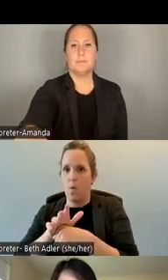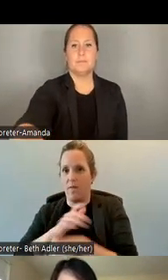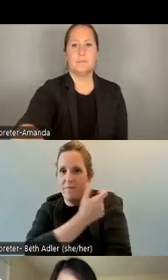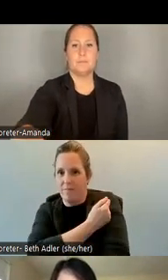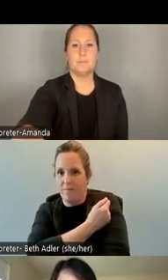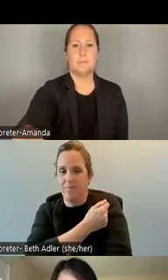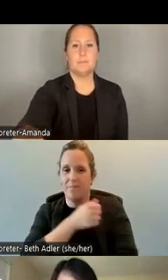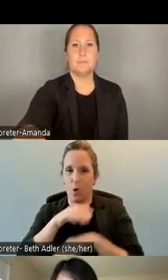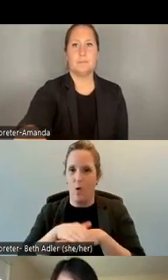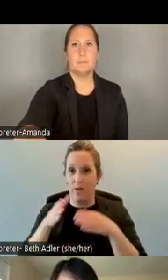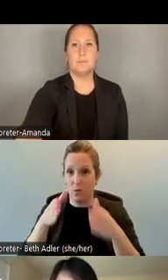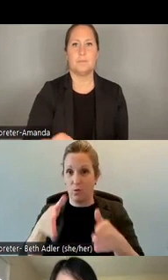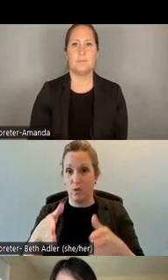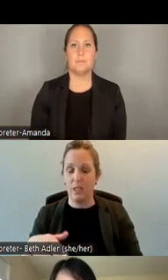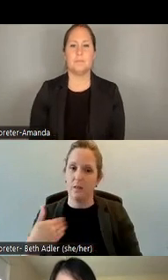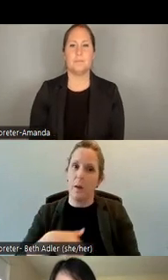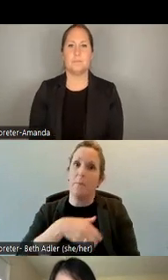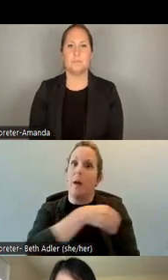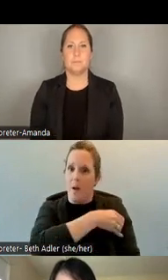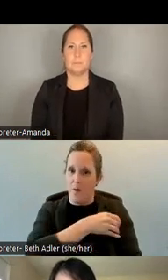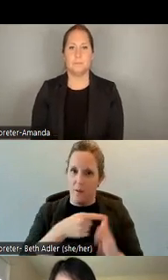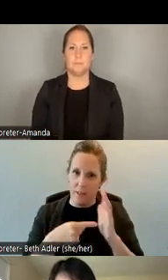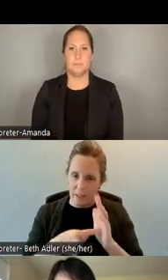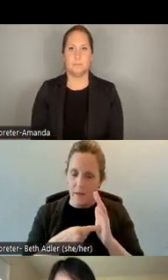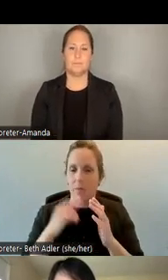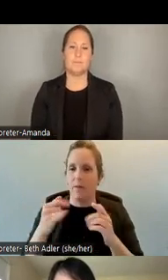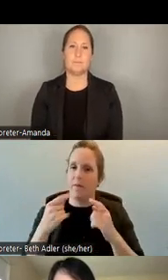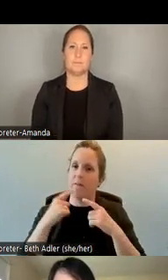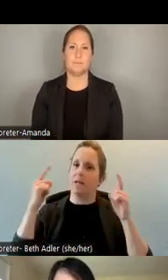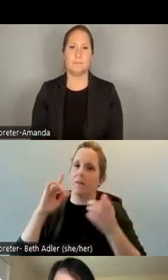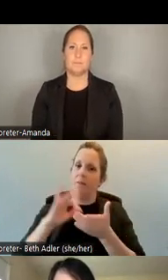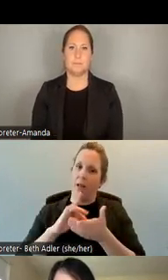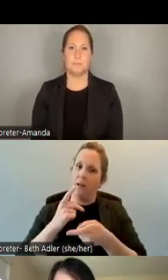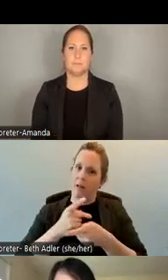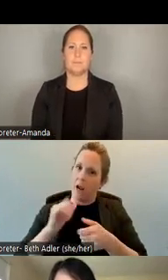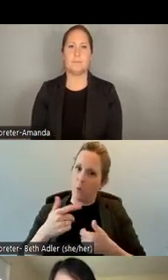is a powerful example of how effective Medical Care can be delivered on the street we gave out